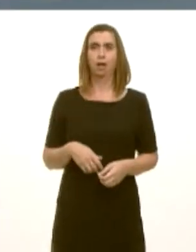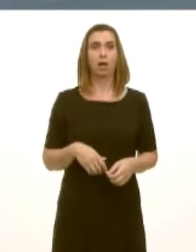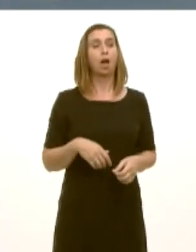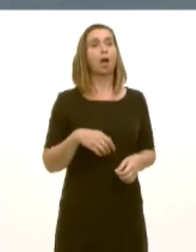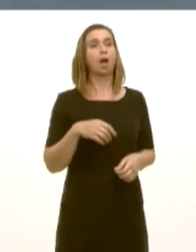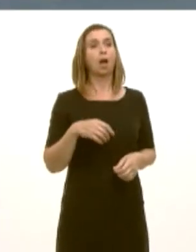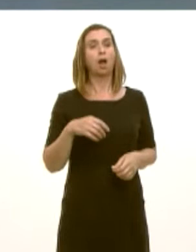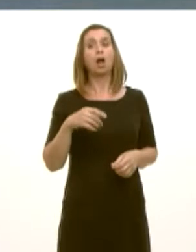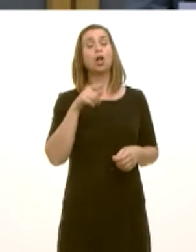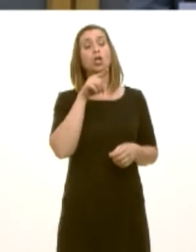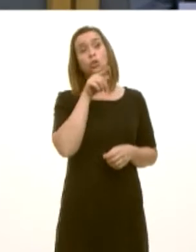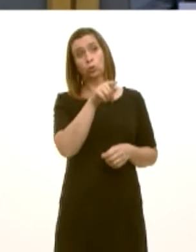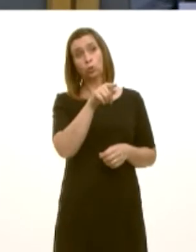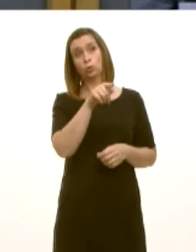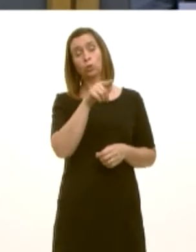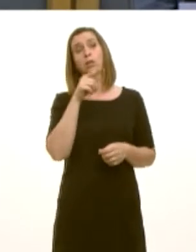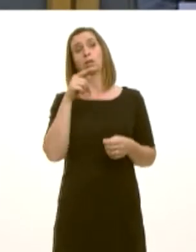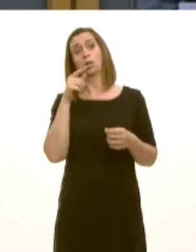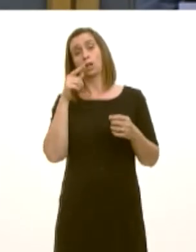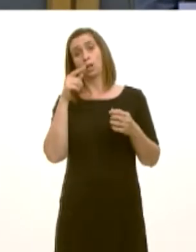Janet Finch-Saunders: [Continues.]óbut do you not recognise these concerns, and how